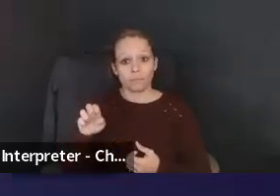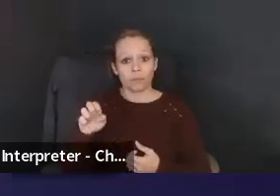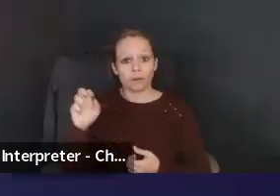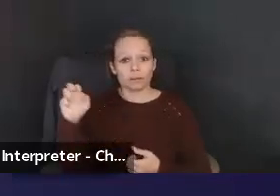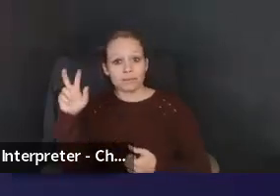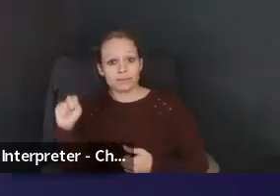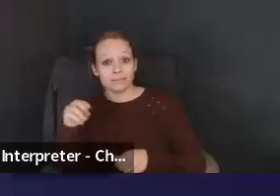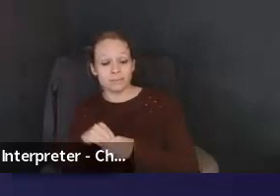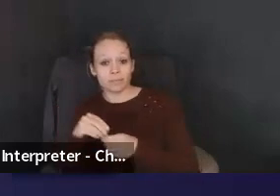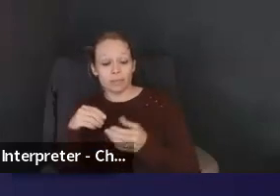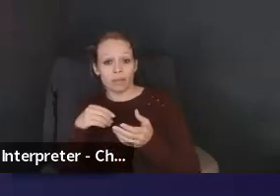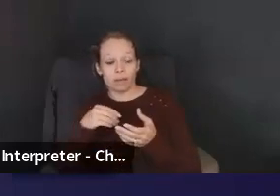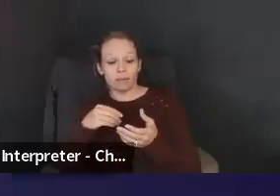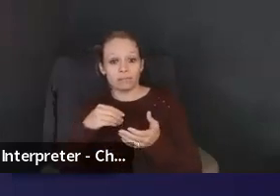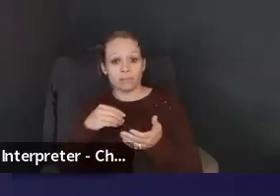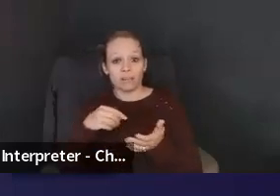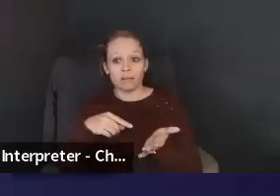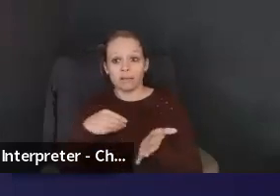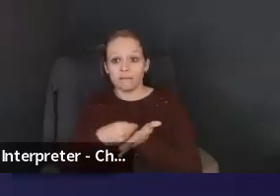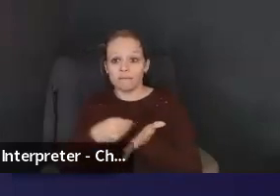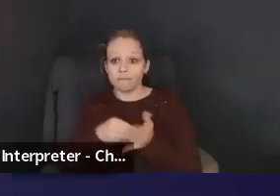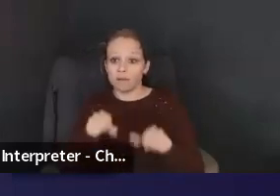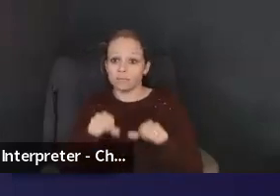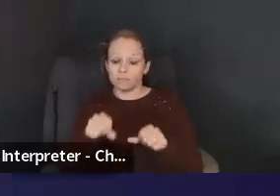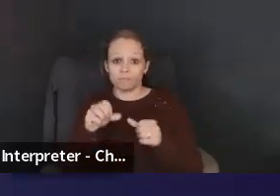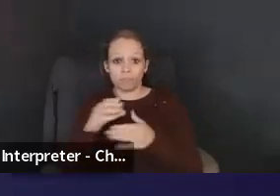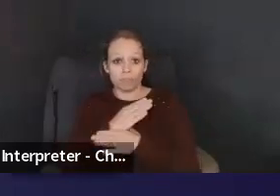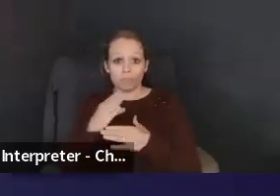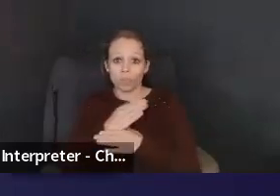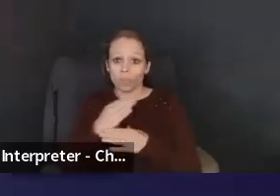it can be for a number of reasons. One is you might have missed something. Another is someone